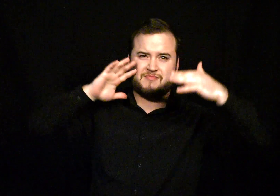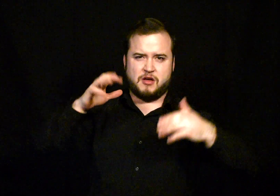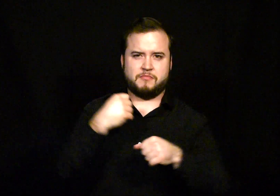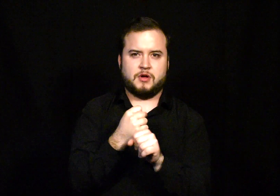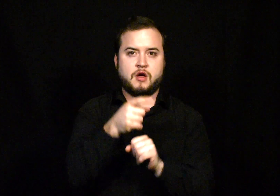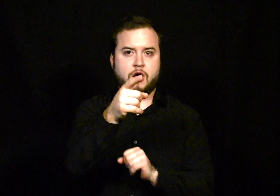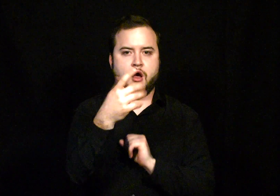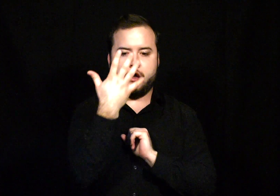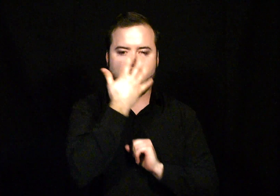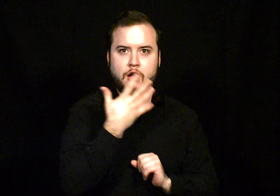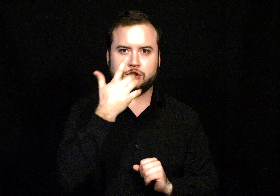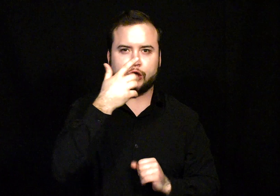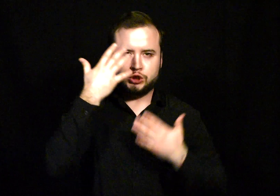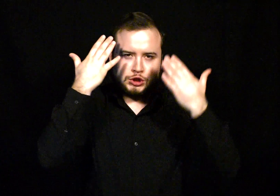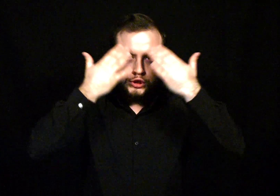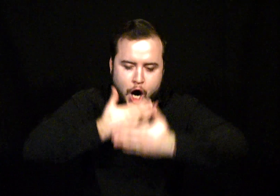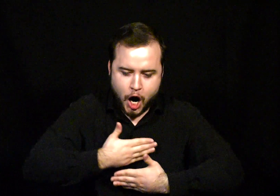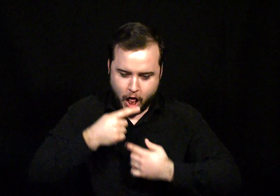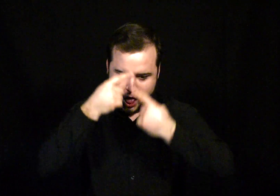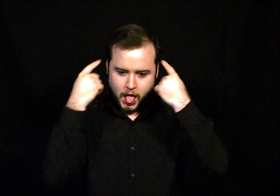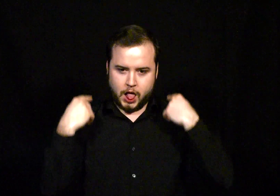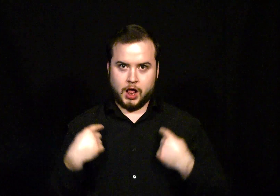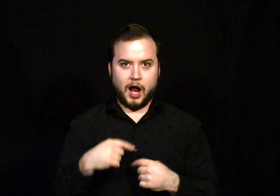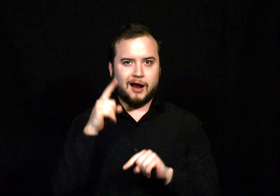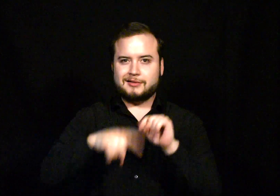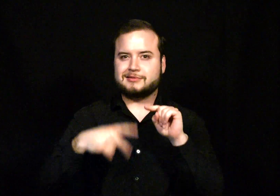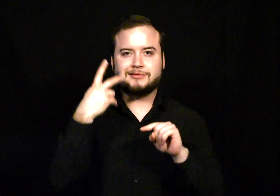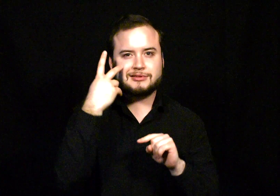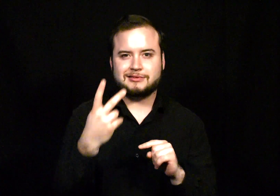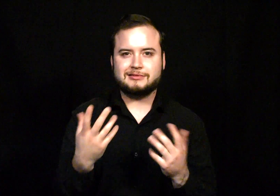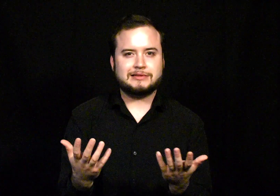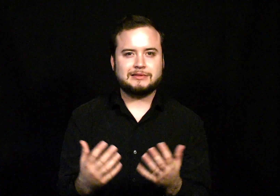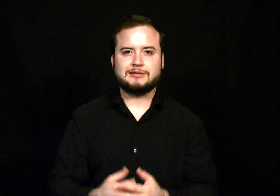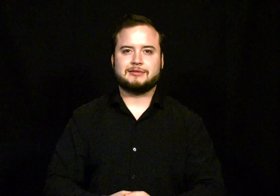as they will make you appear as a dark shadow on screen.